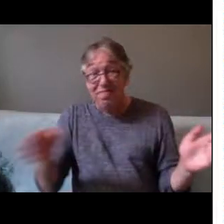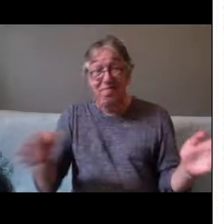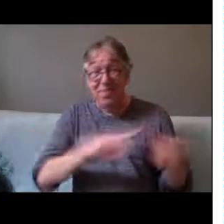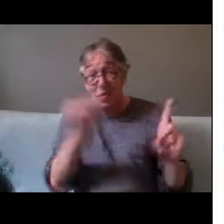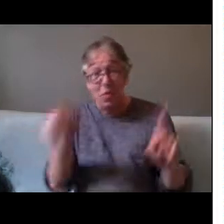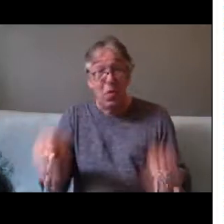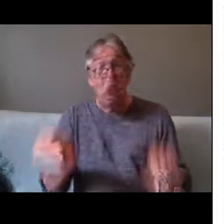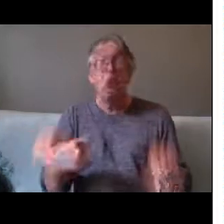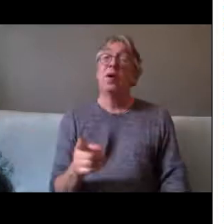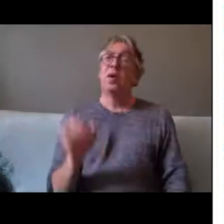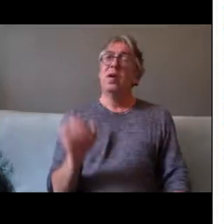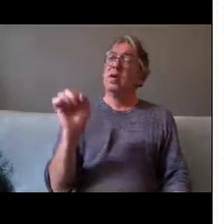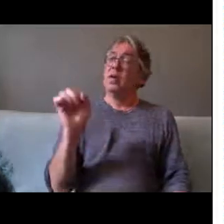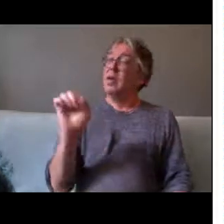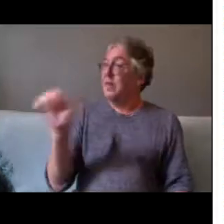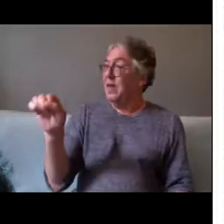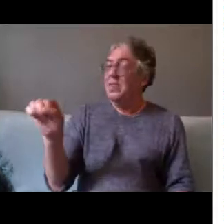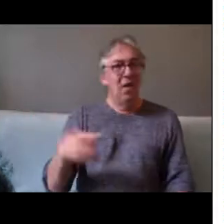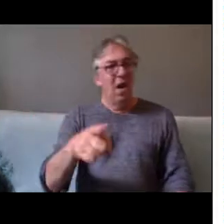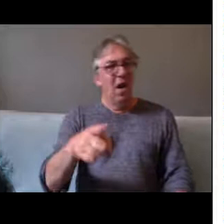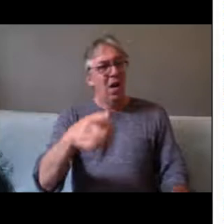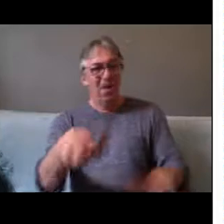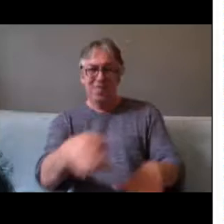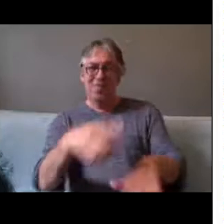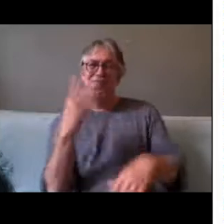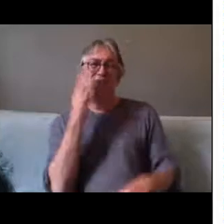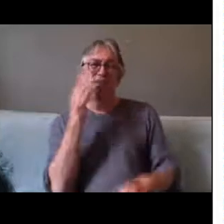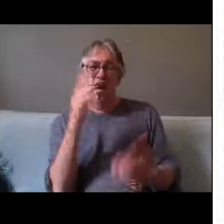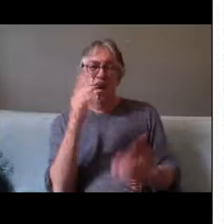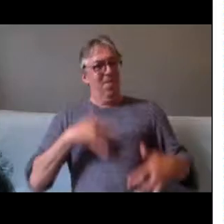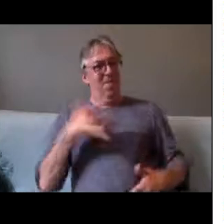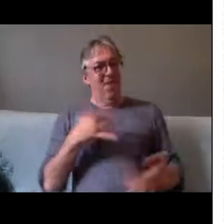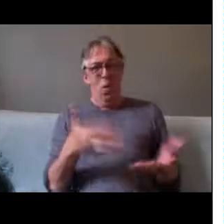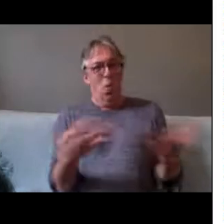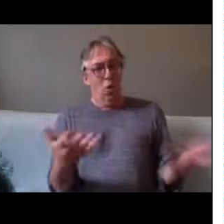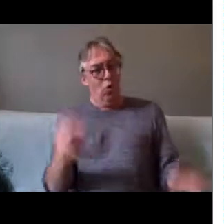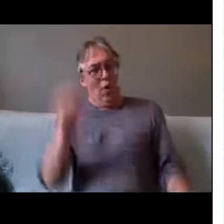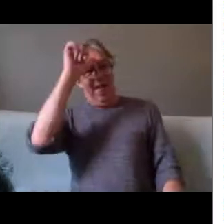Tell us how that has been as a volunteer from India in New York.